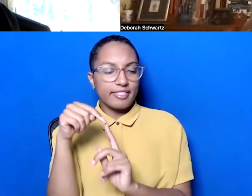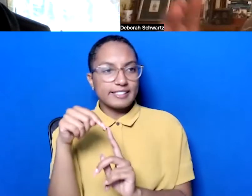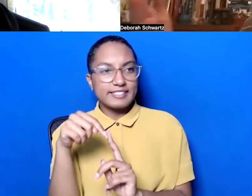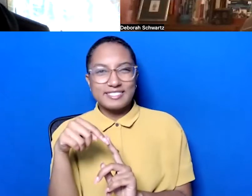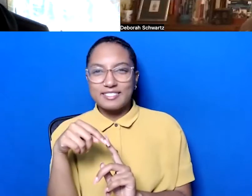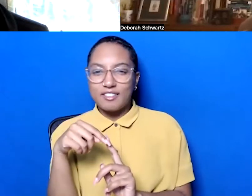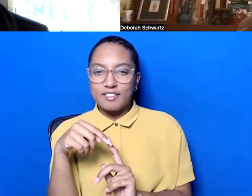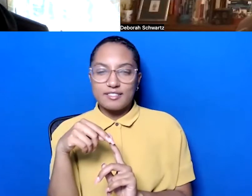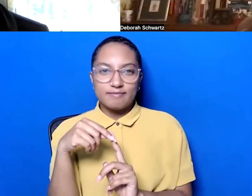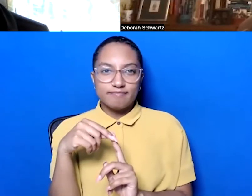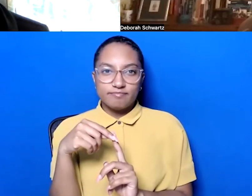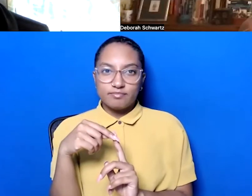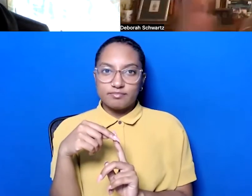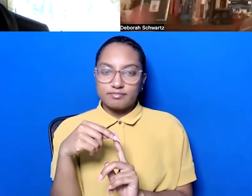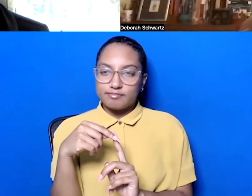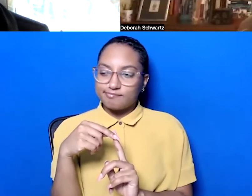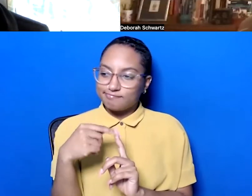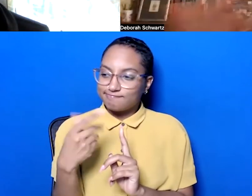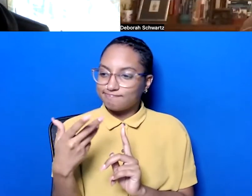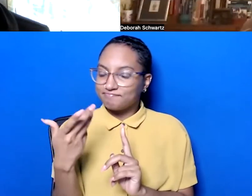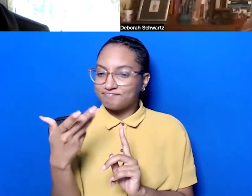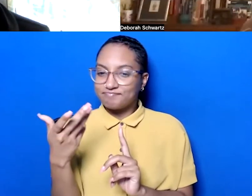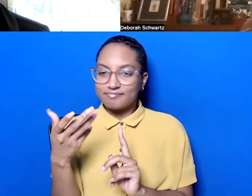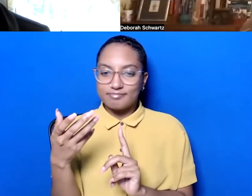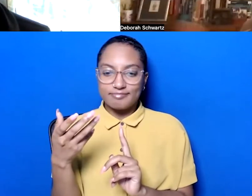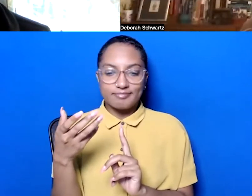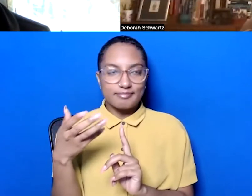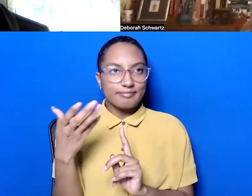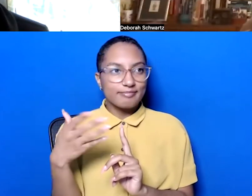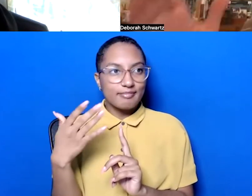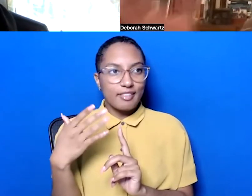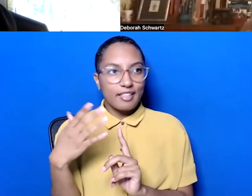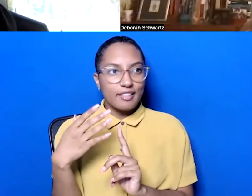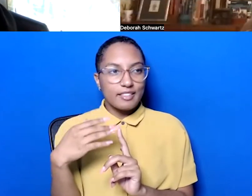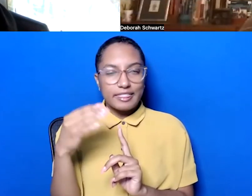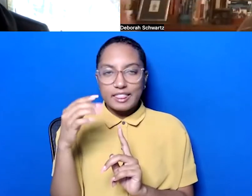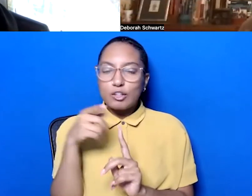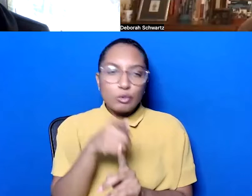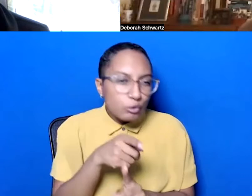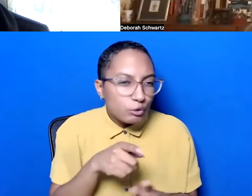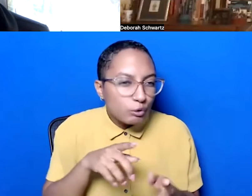history is a set- you, you started out by talking about, you know, people think it's a set of facts.